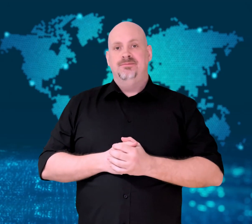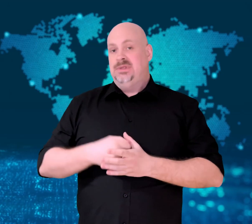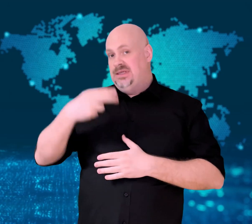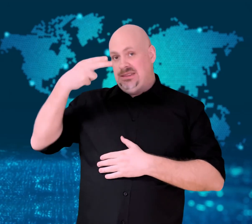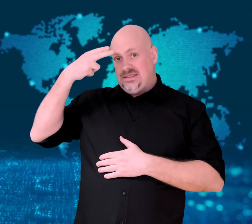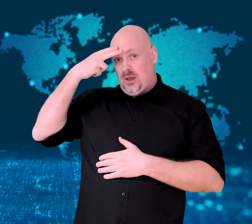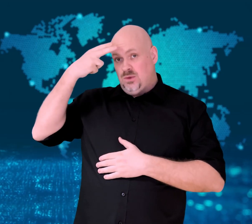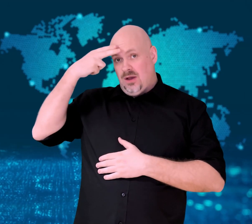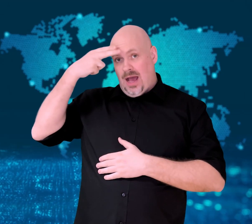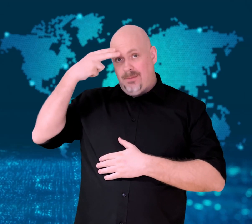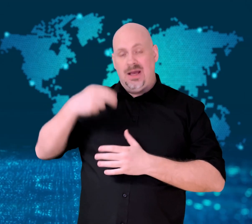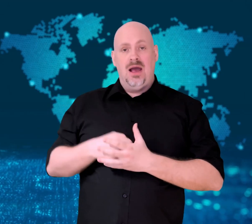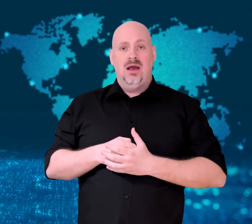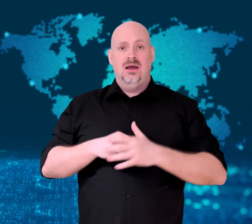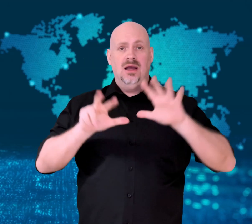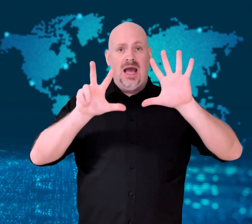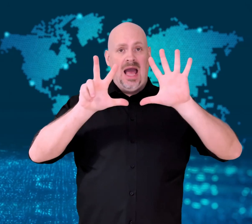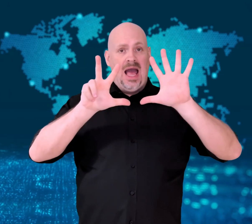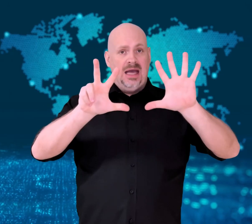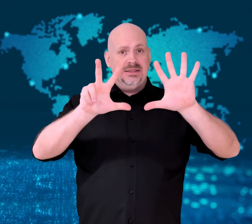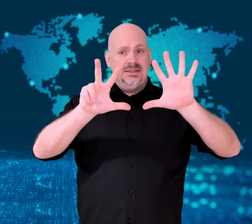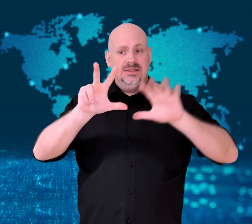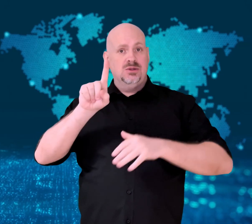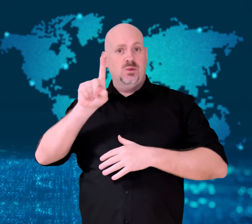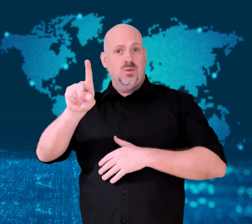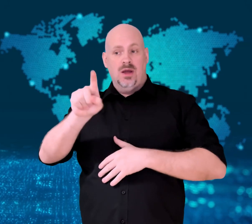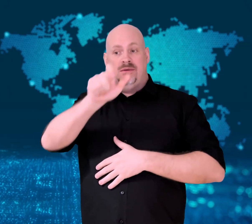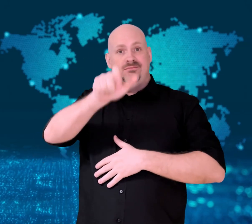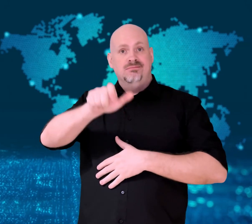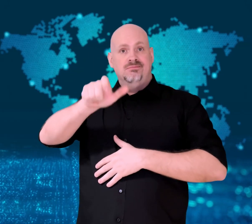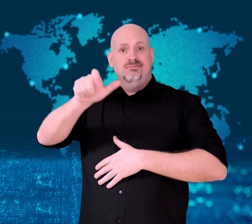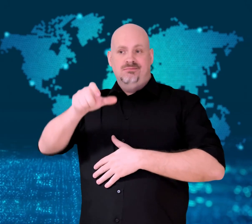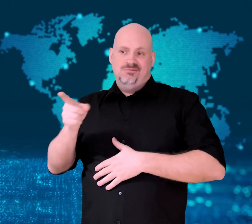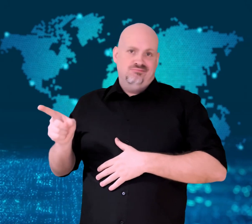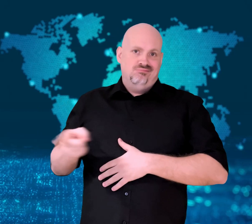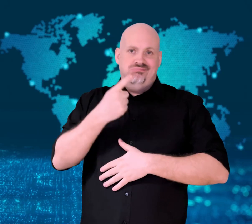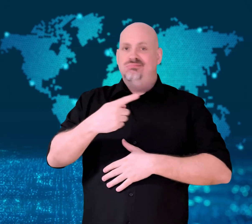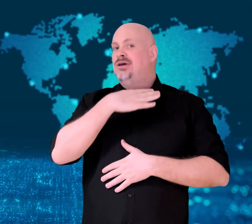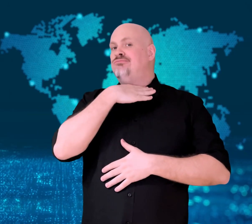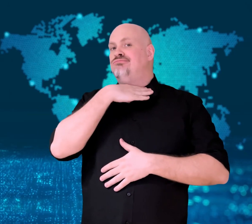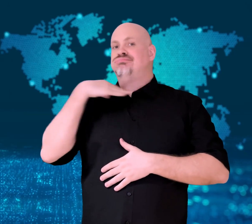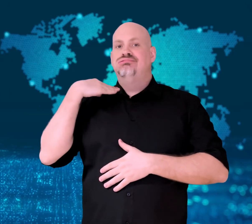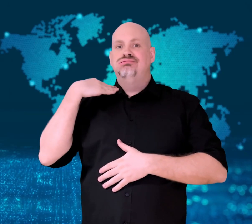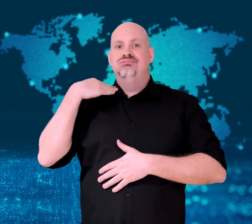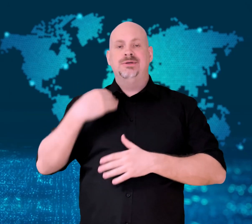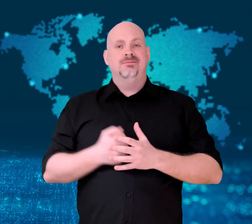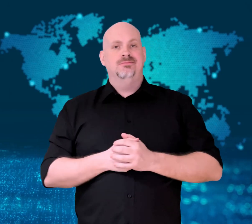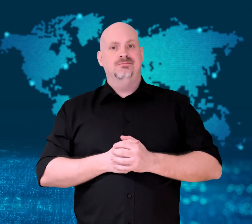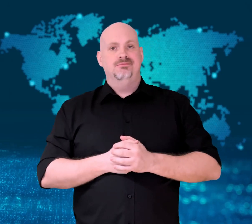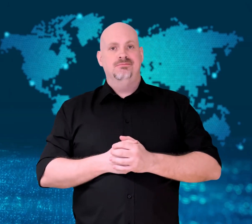81 executions.